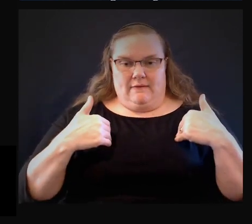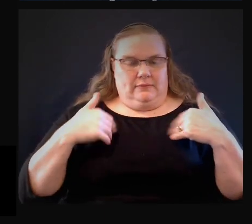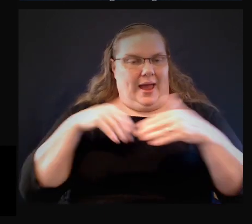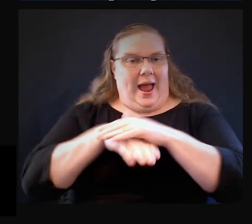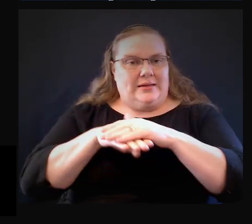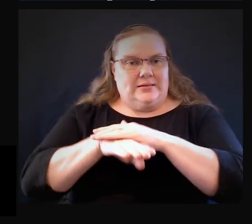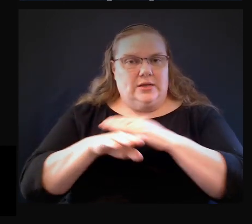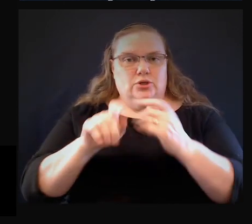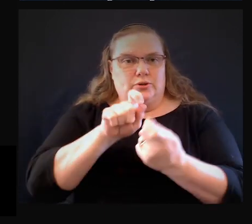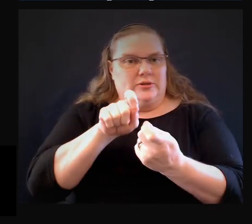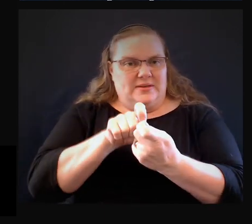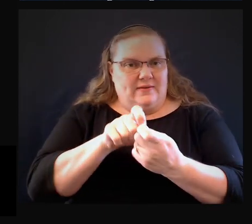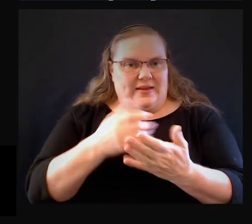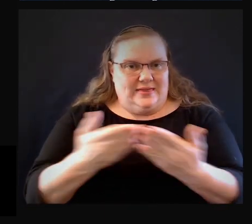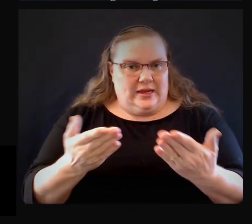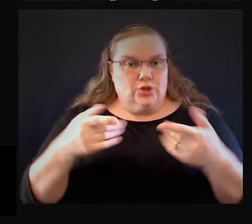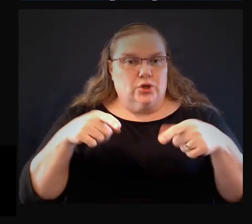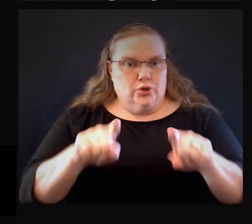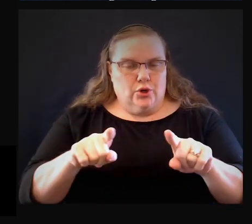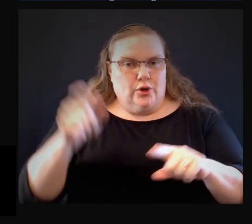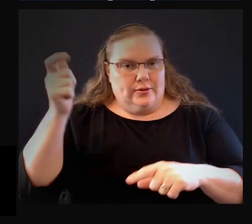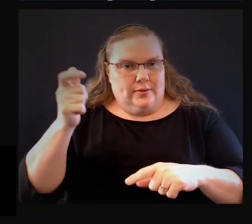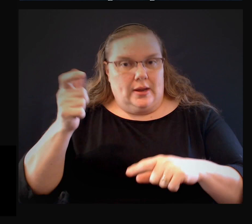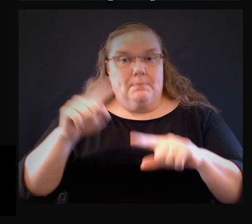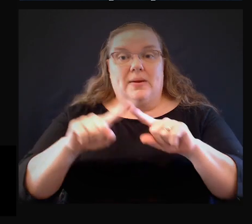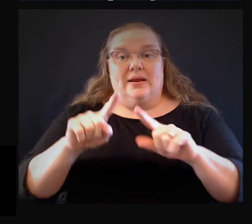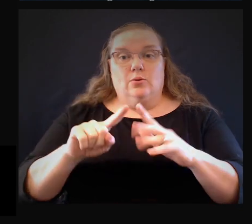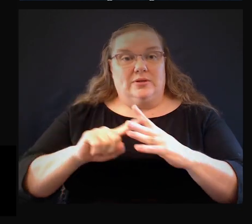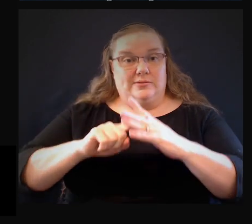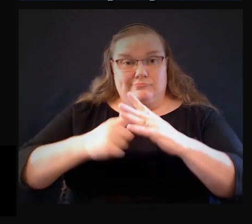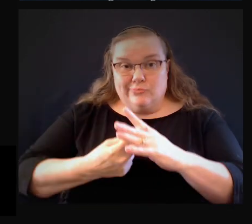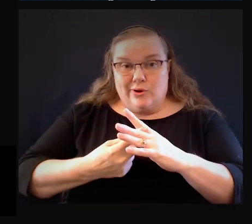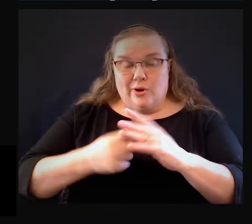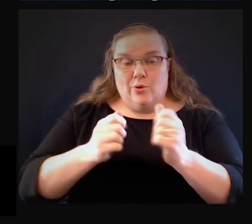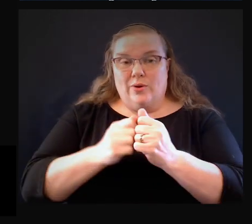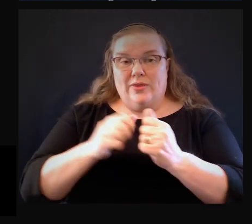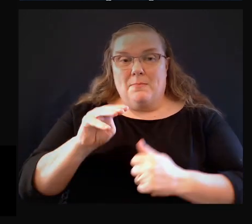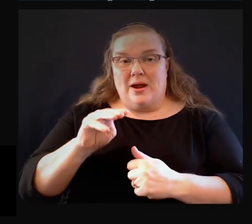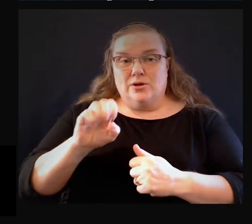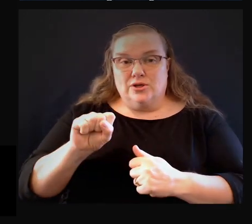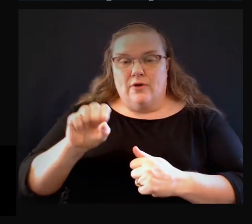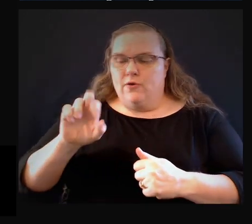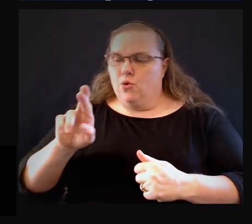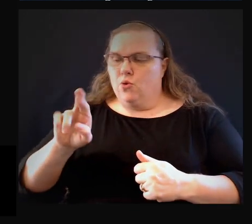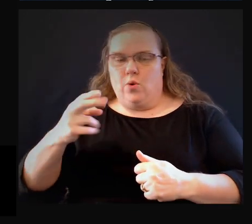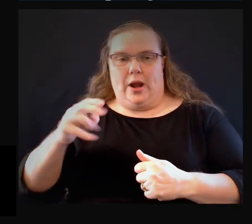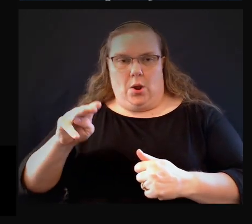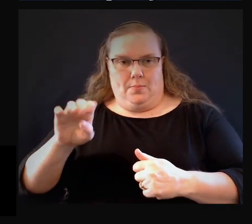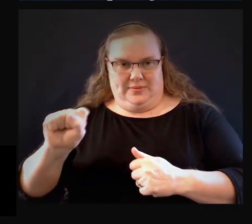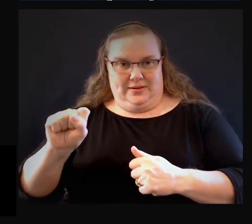This feature was initially developed from Minecraft Realms and is what powers it today, and we're so excited to be releasing it to the public.